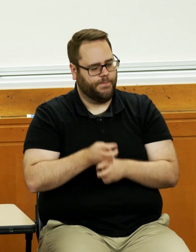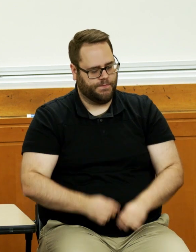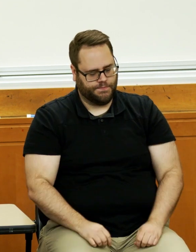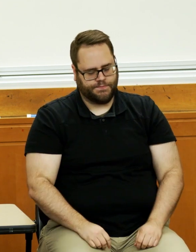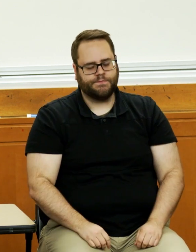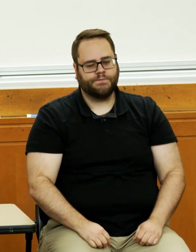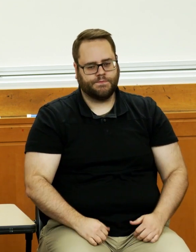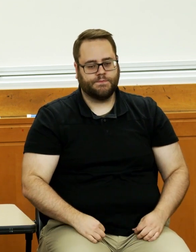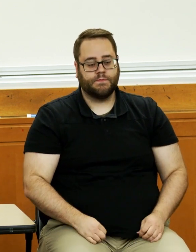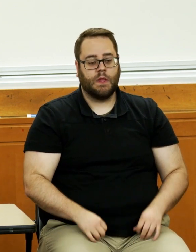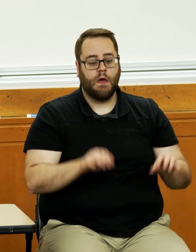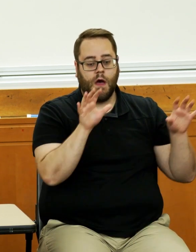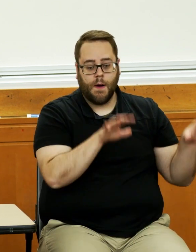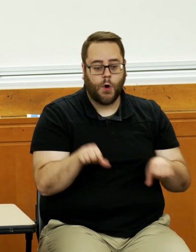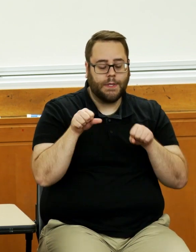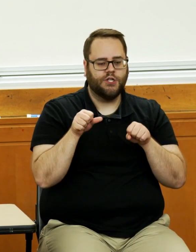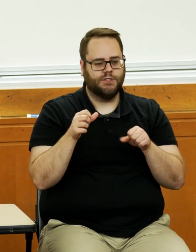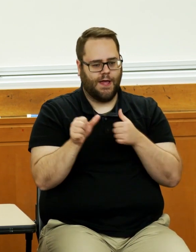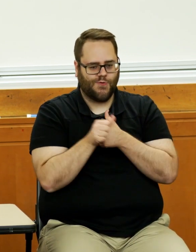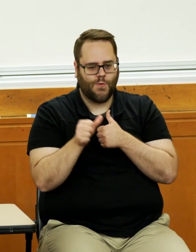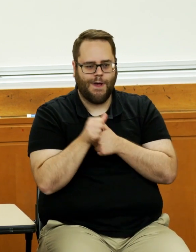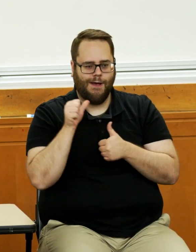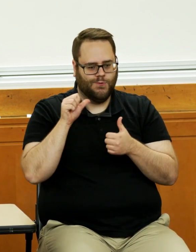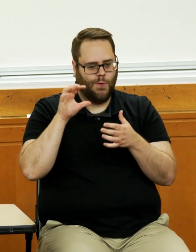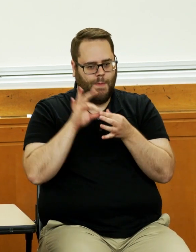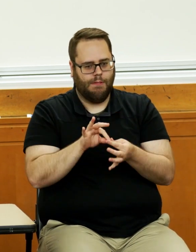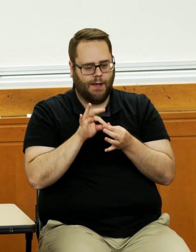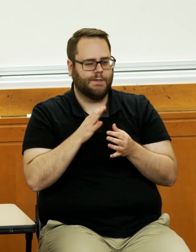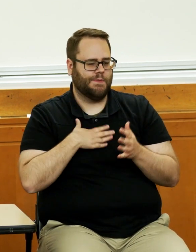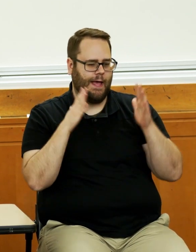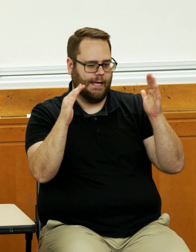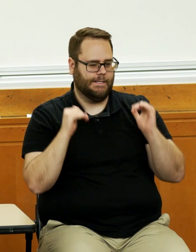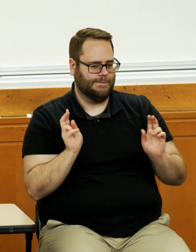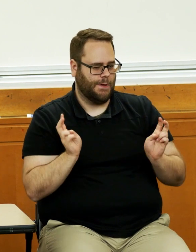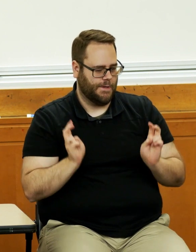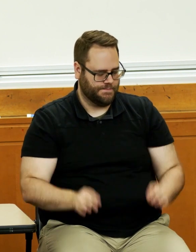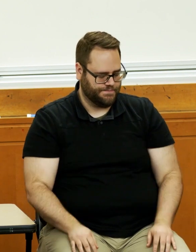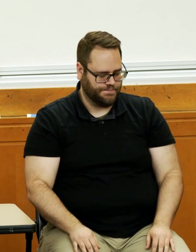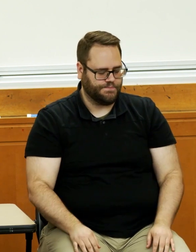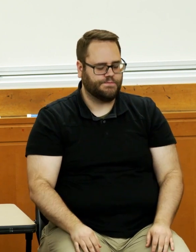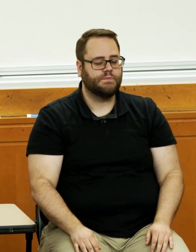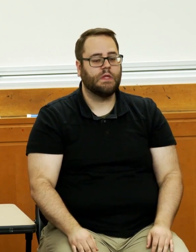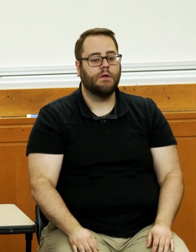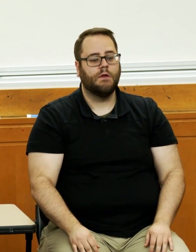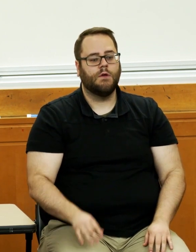Appropriation as a threat to belonging is my next topic. The “Reclaiming Disability Justice”